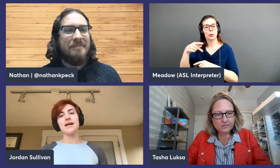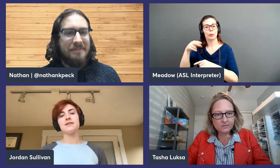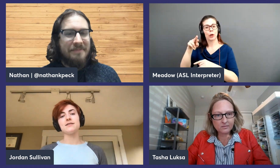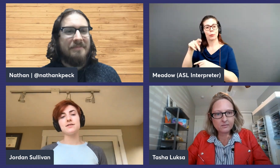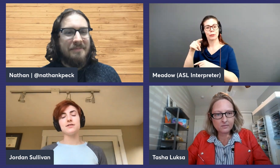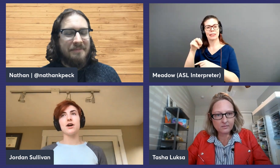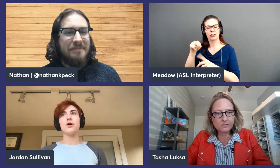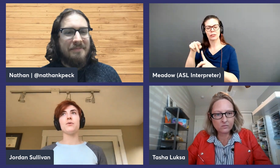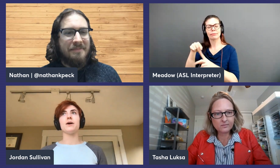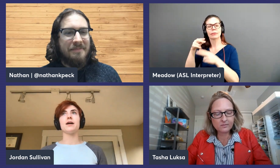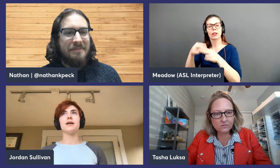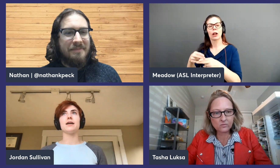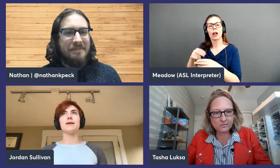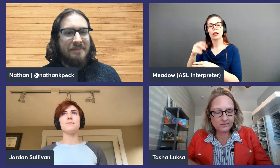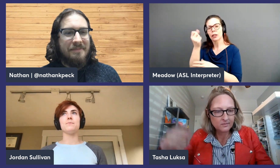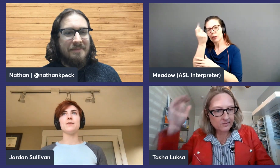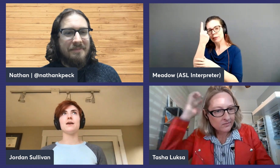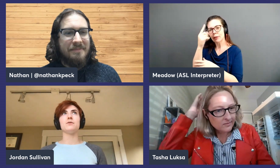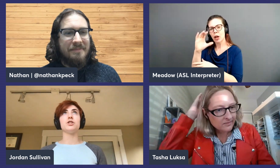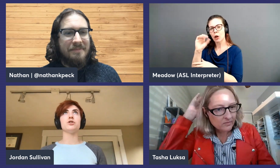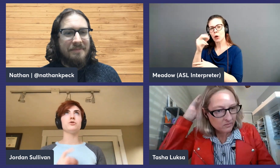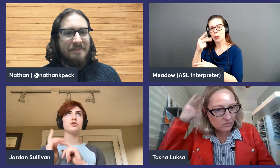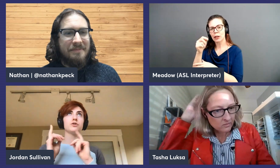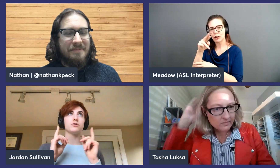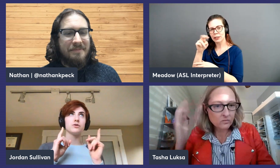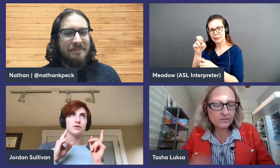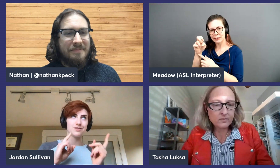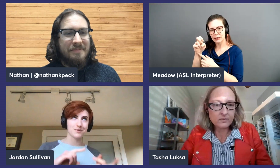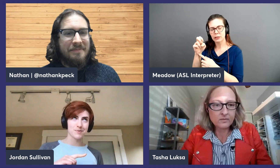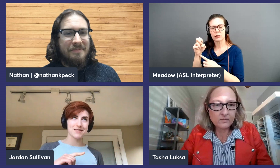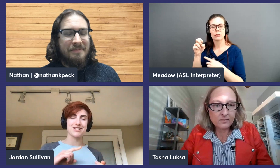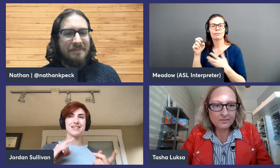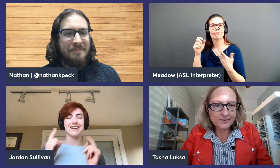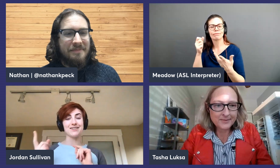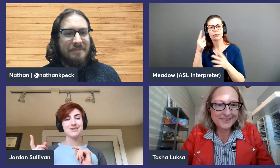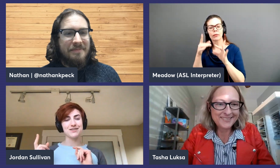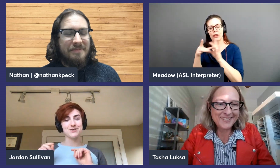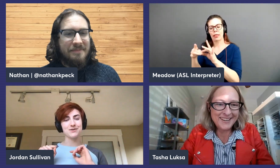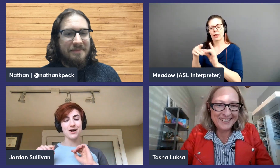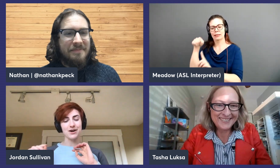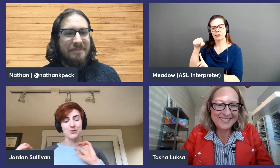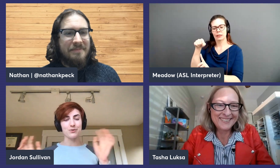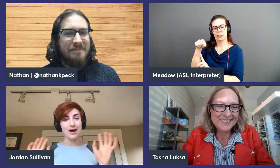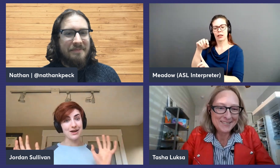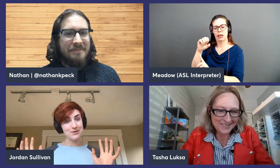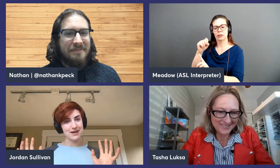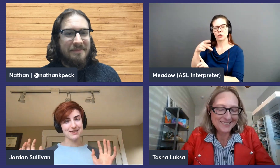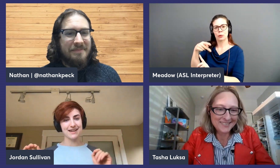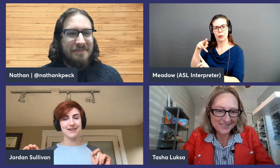And so, due to superposition, and also due to another weird thing